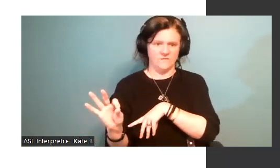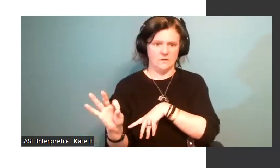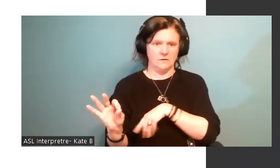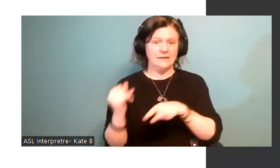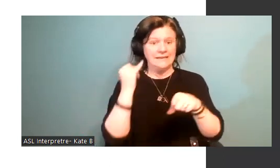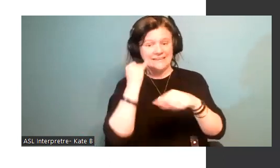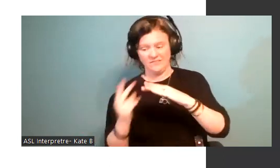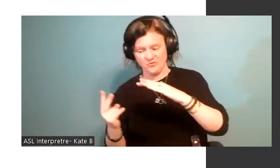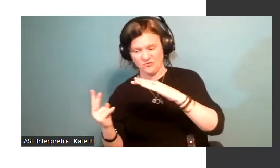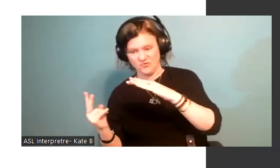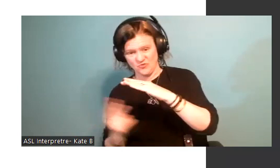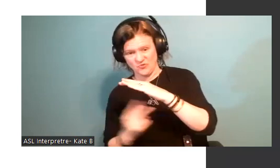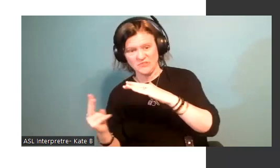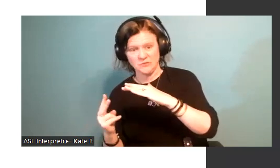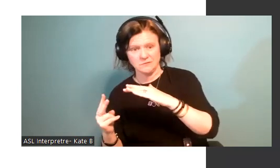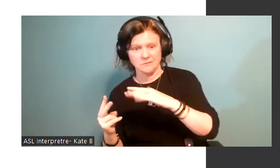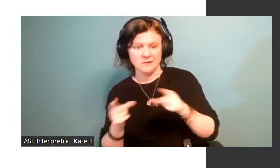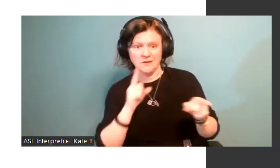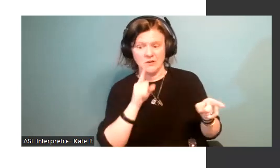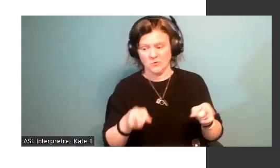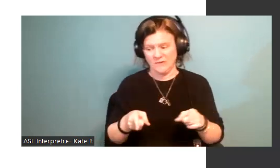It disables, you know, the screen reader's